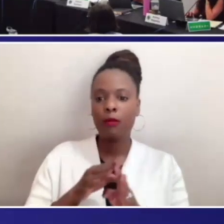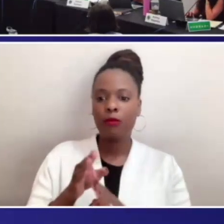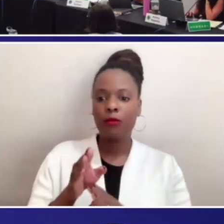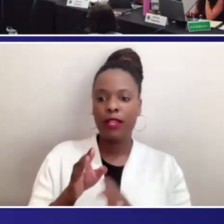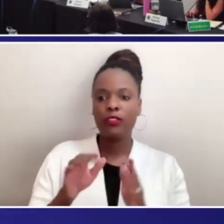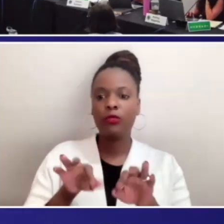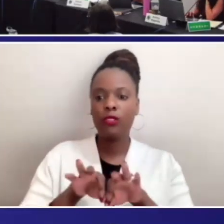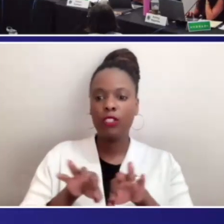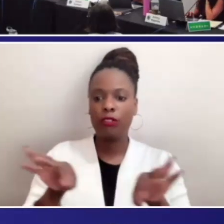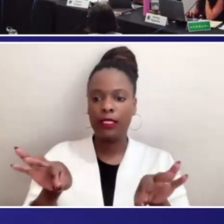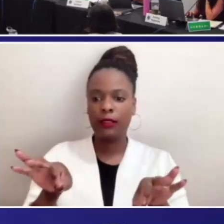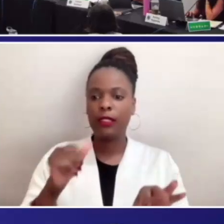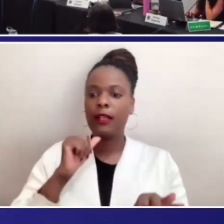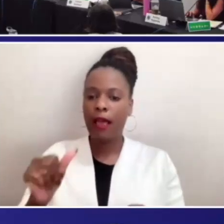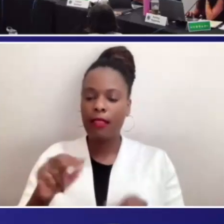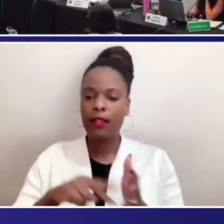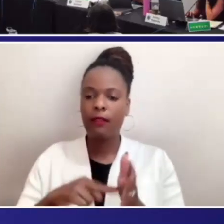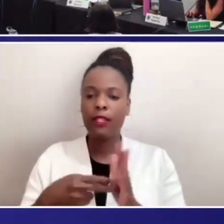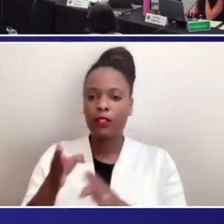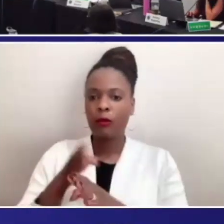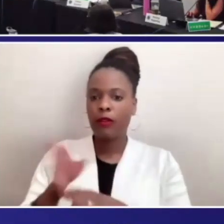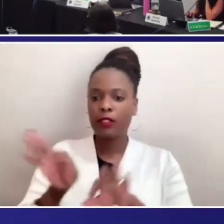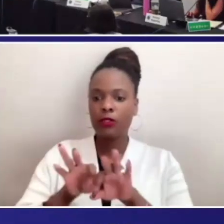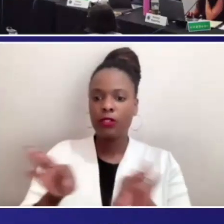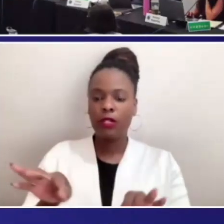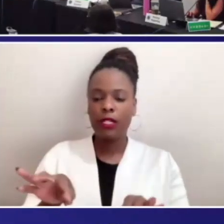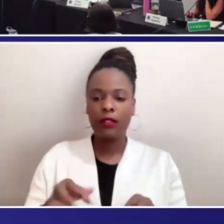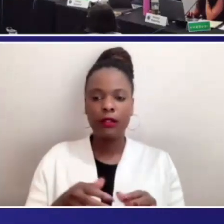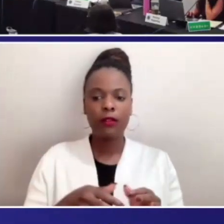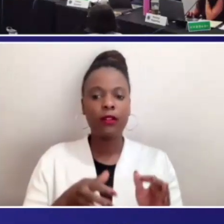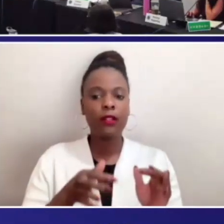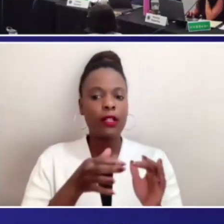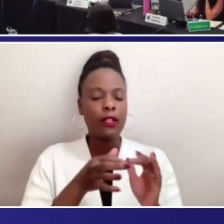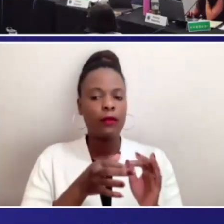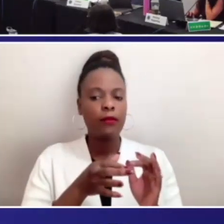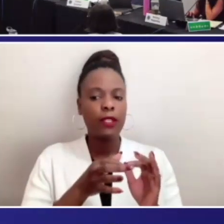But the language in one -- It says what it is. We're defining professional student. So under professional